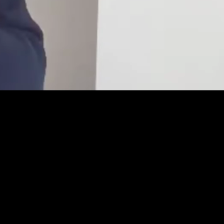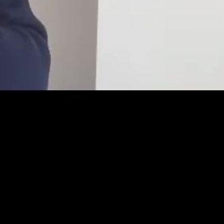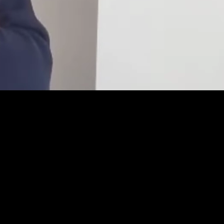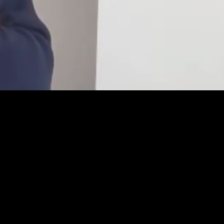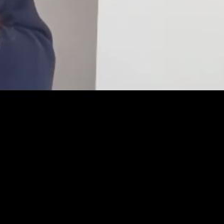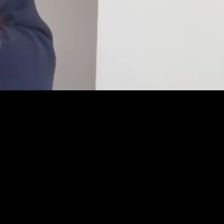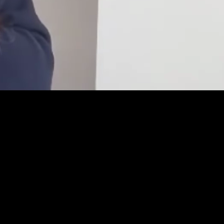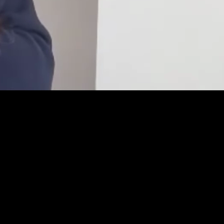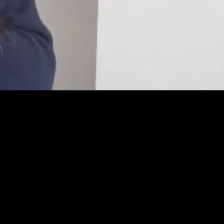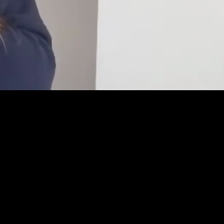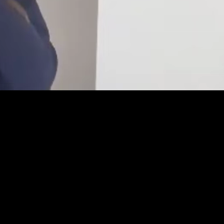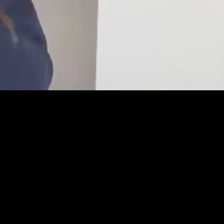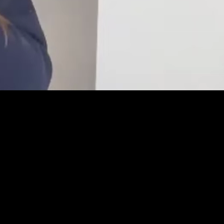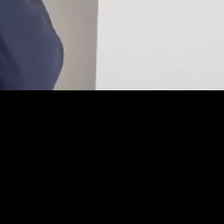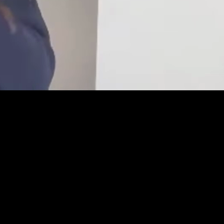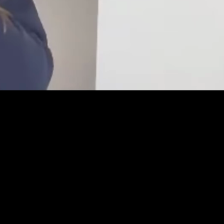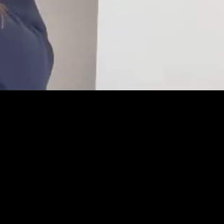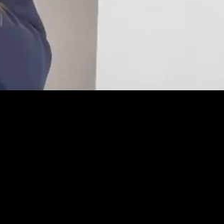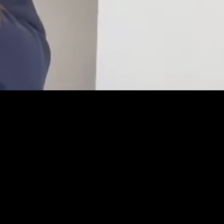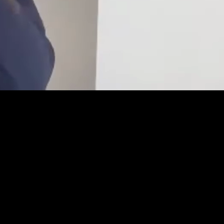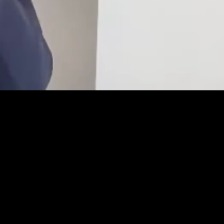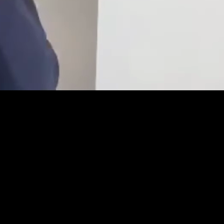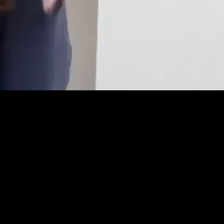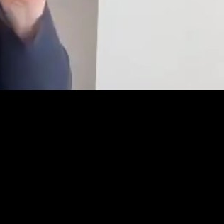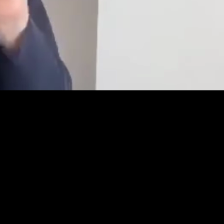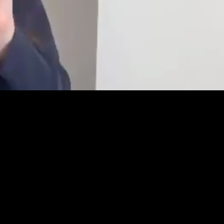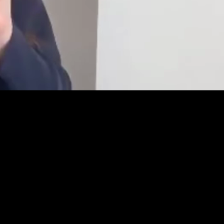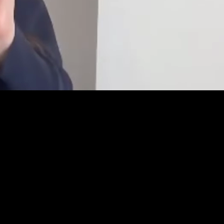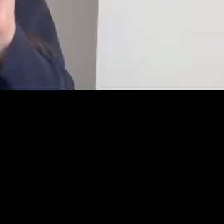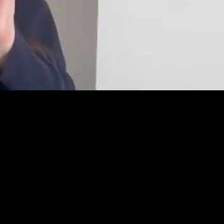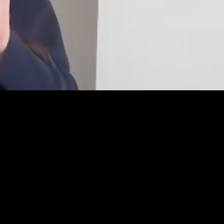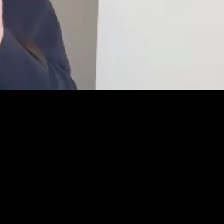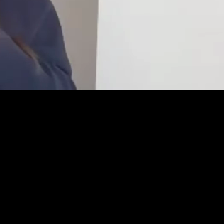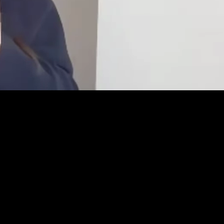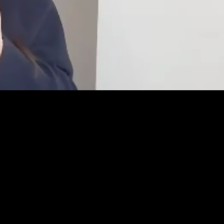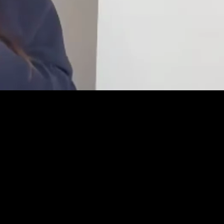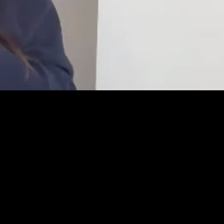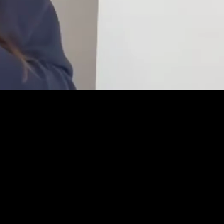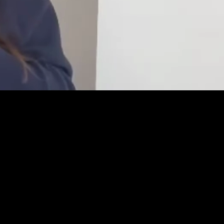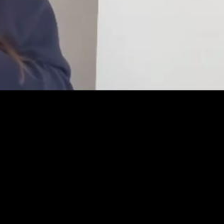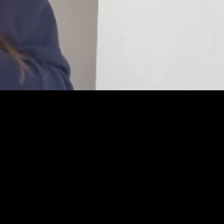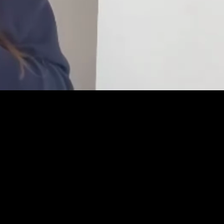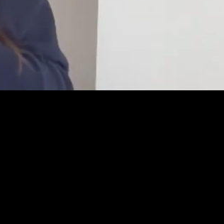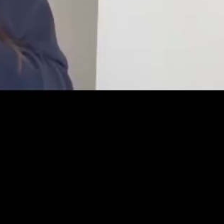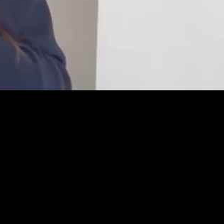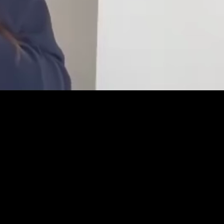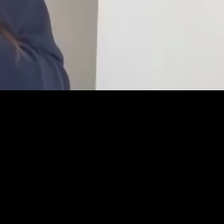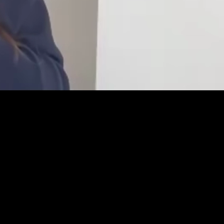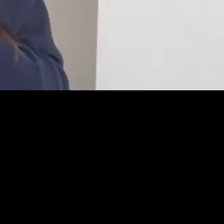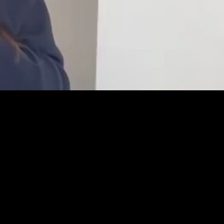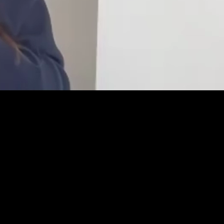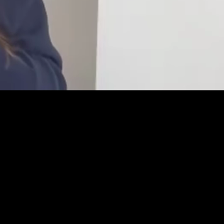When you get a copy of this presentation deck in the next week, you can have a look at some of the other logos that are put in place there.